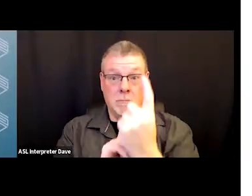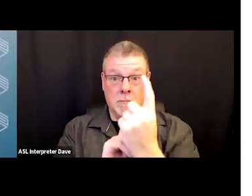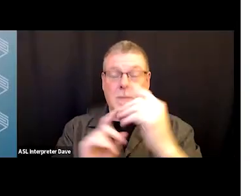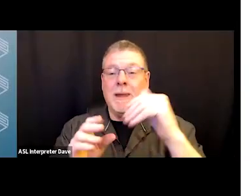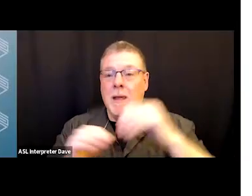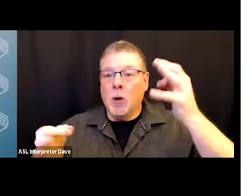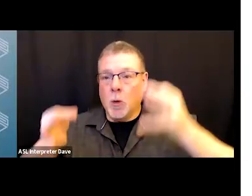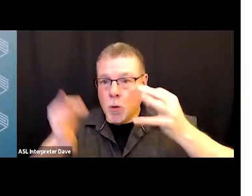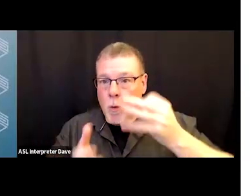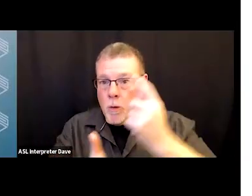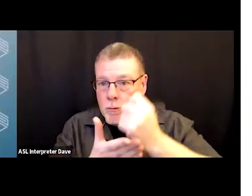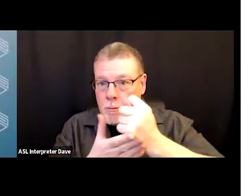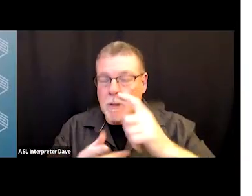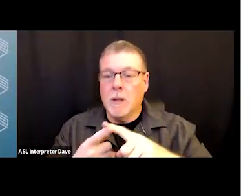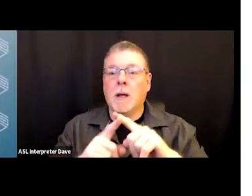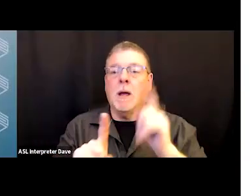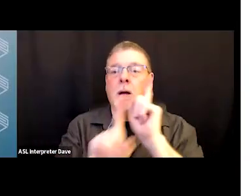or on probation or in child welfare